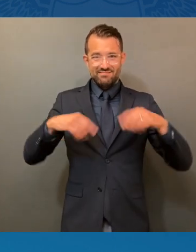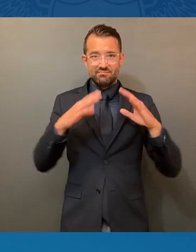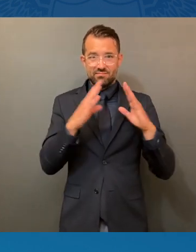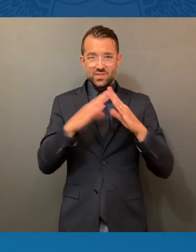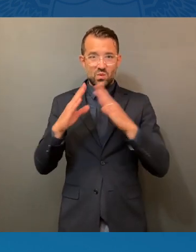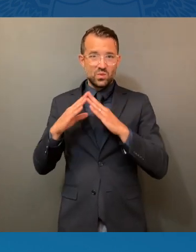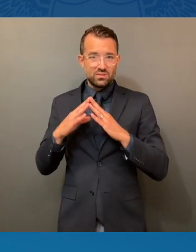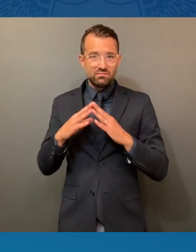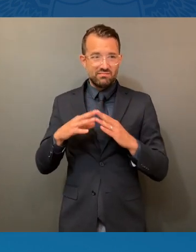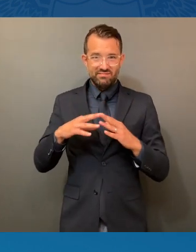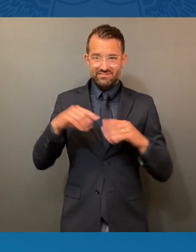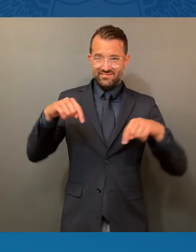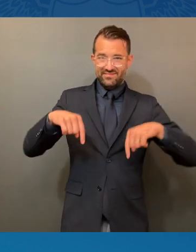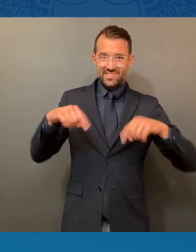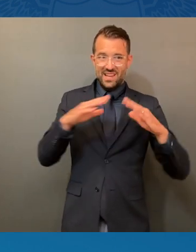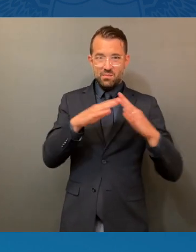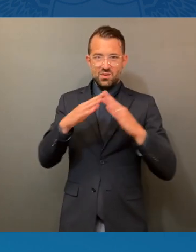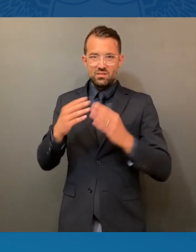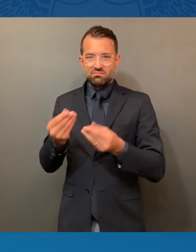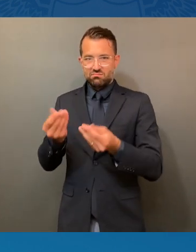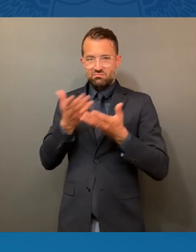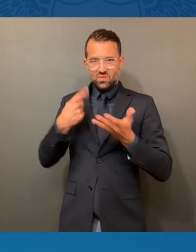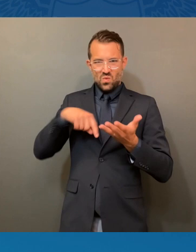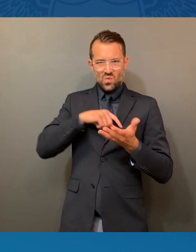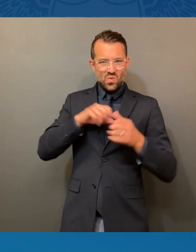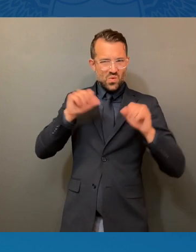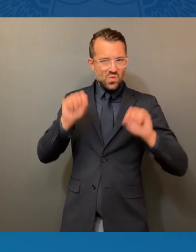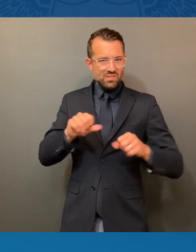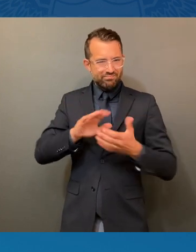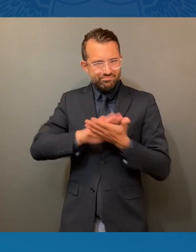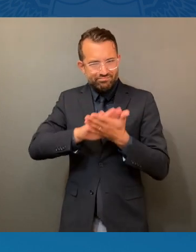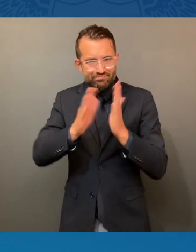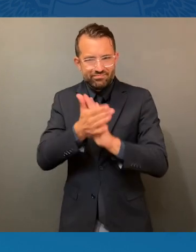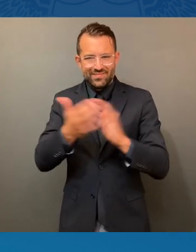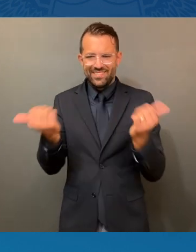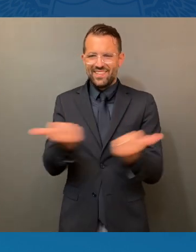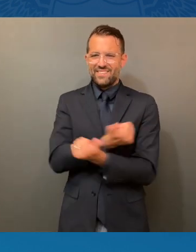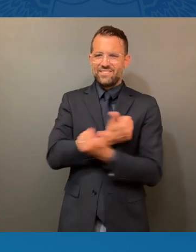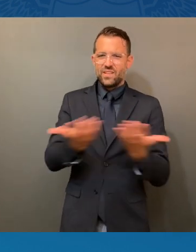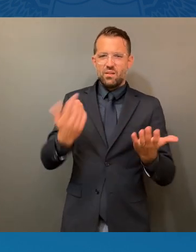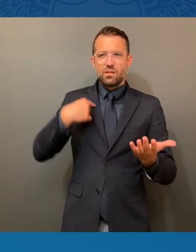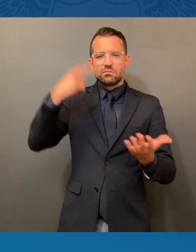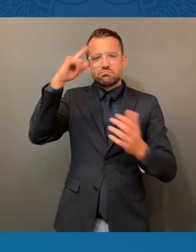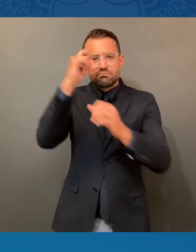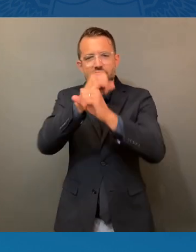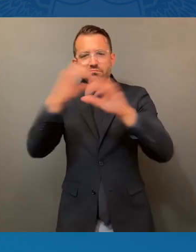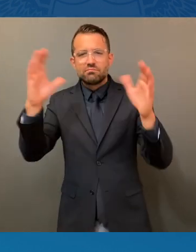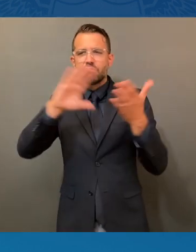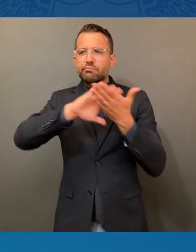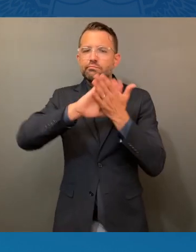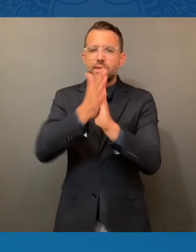we could be anything we dreamed of being. I grew up in this community that said,